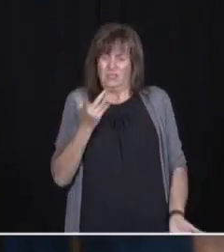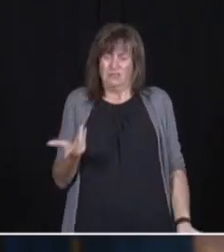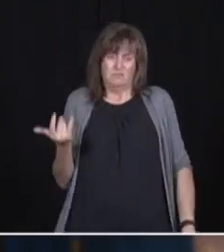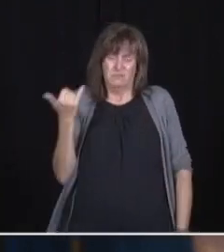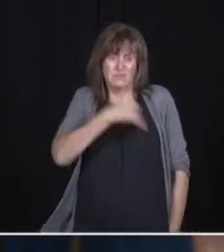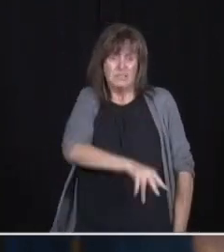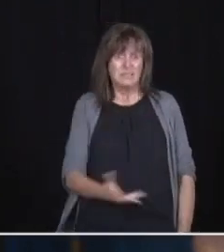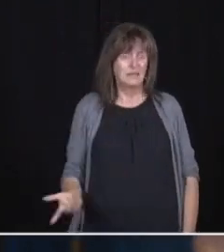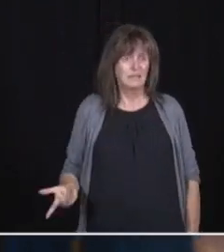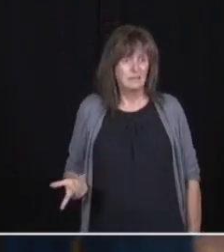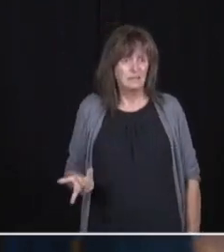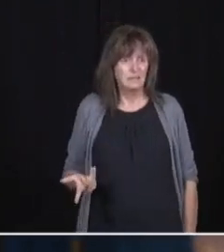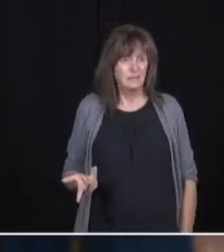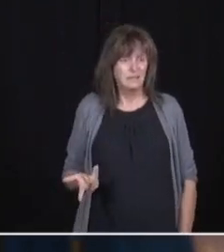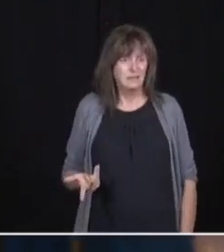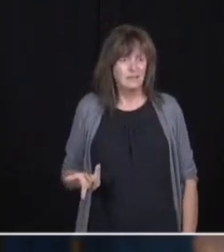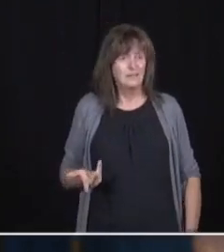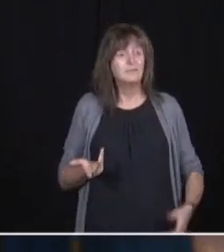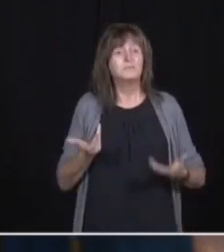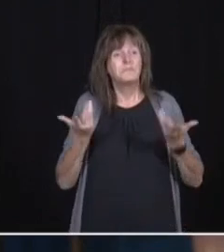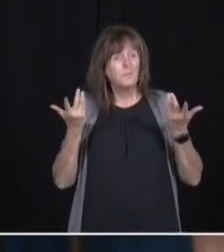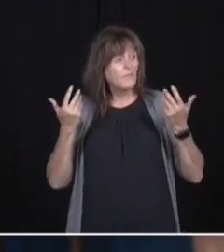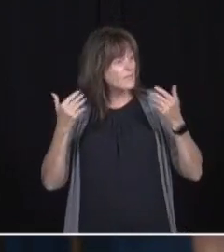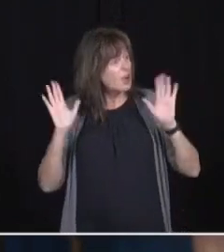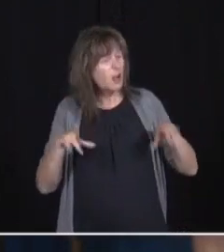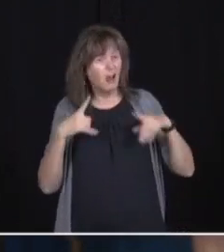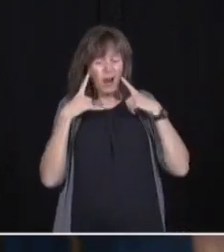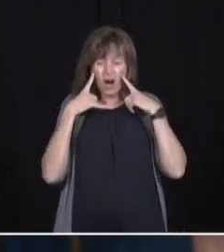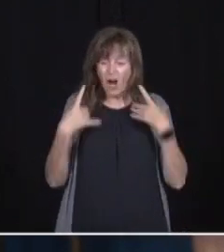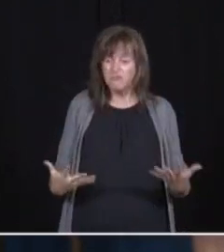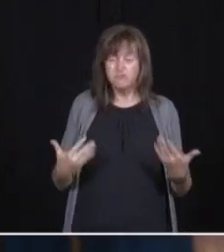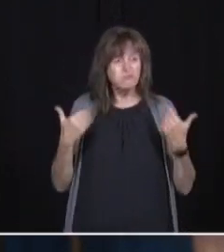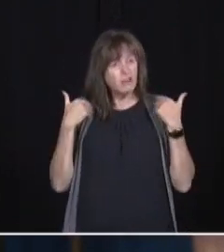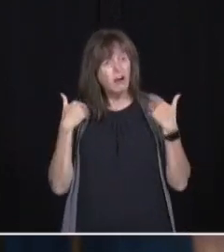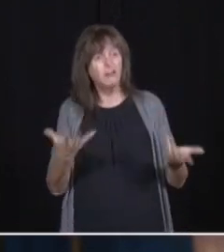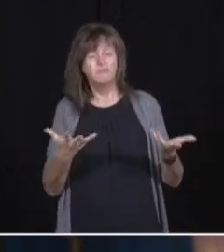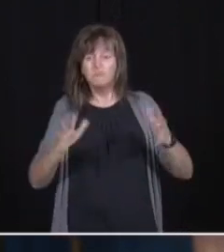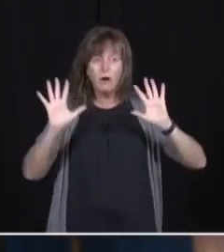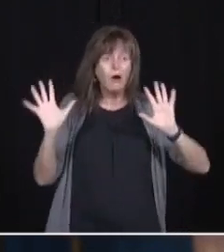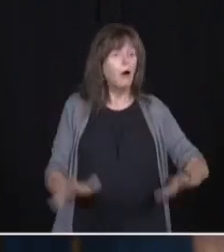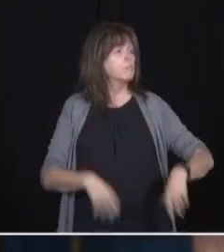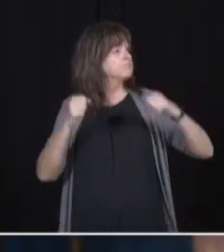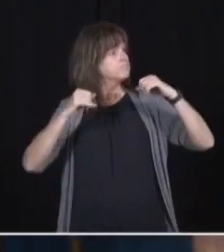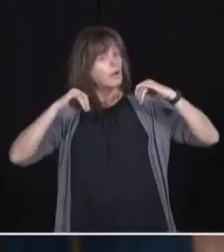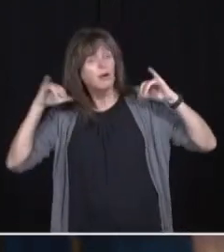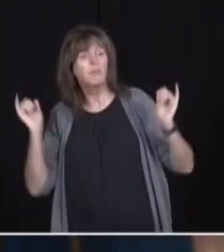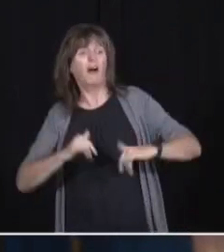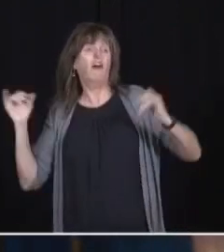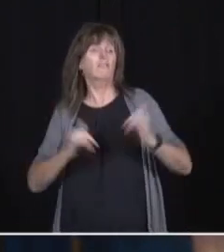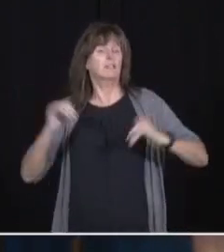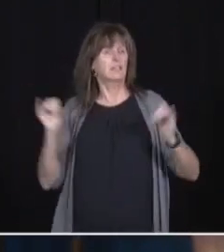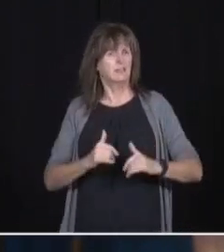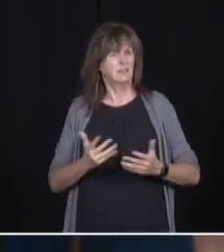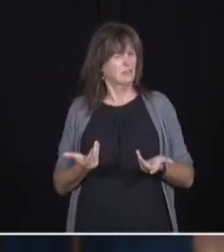It is ridiculous. Absolutely ridiculous. That somebody would be reckless and careless and go out and hold this party.